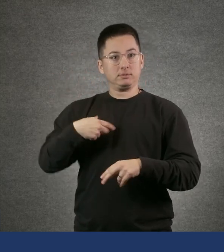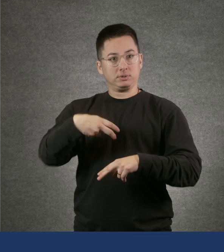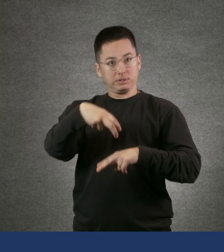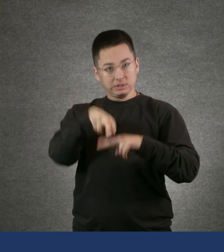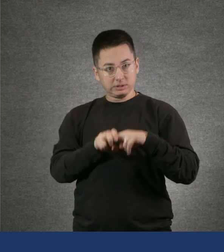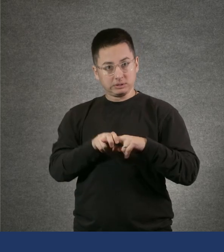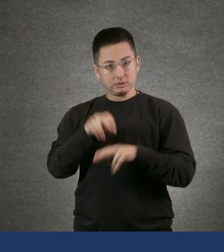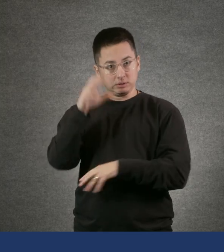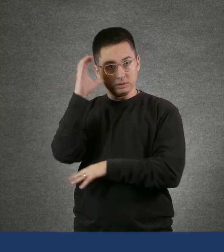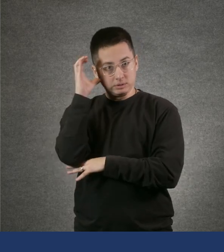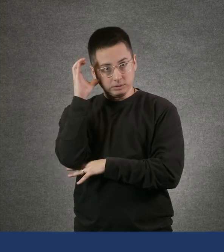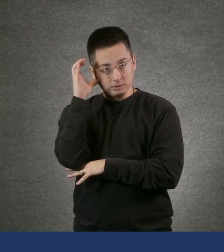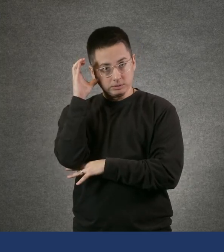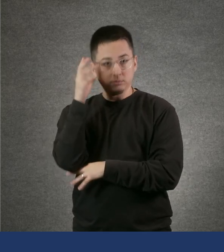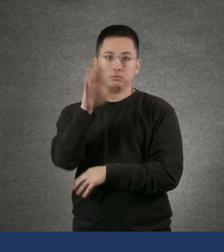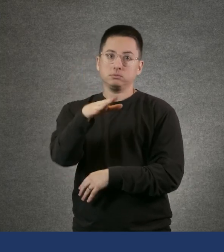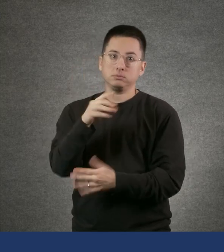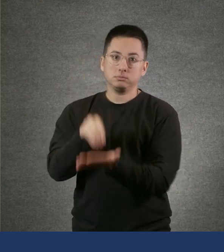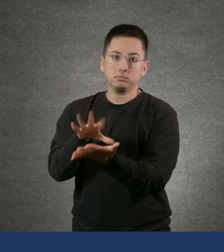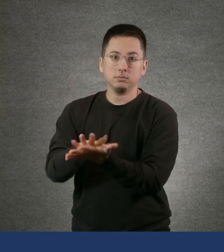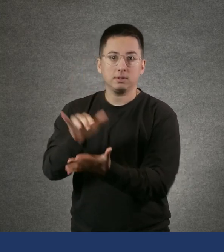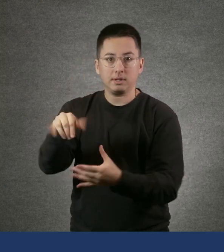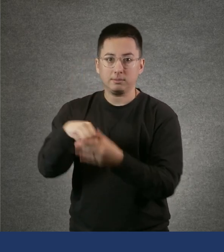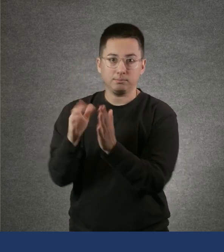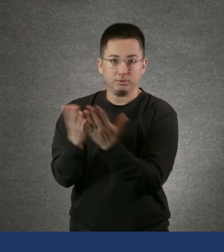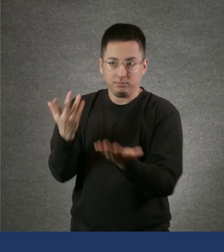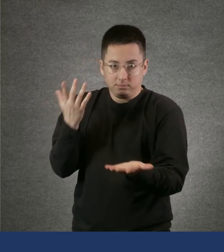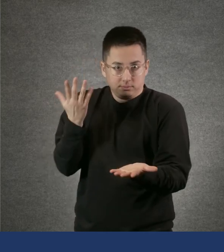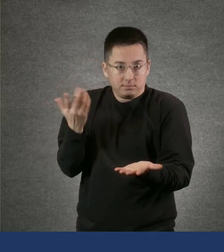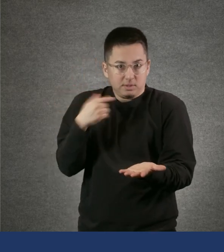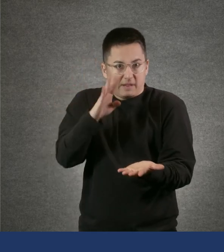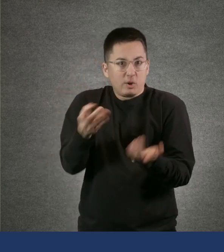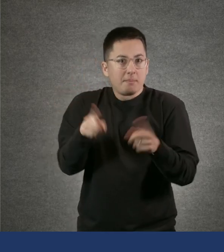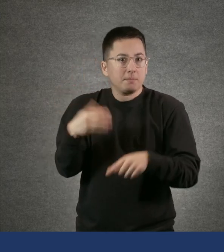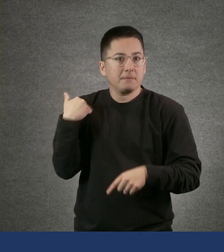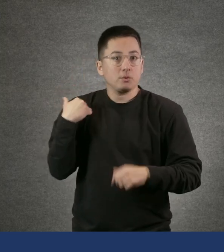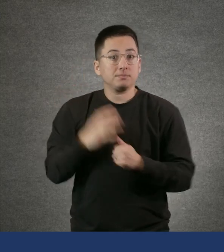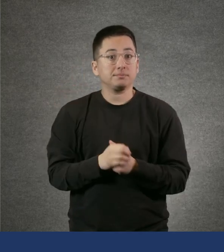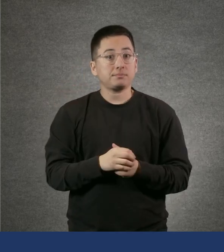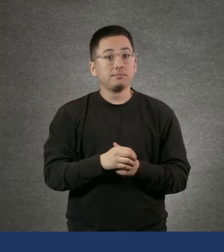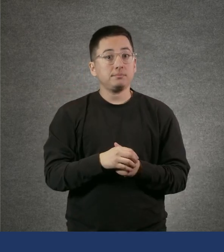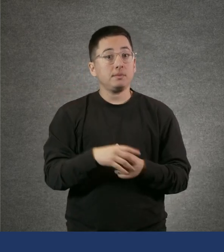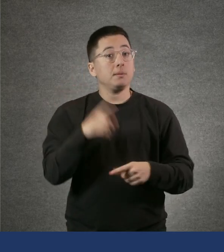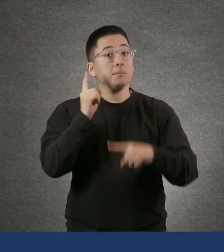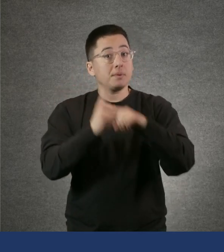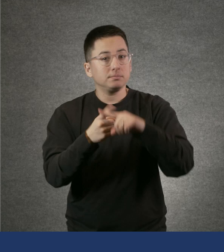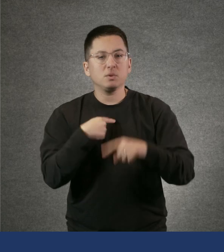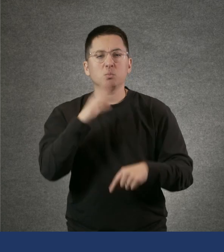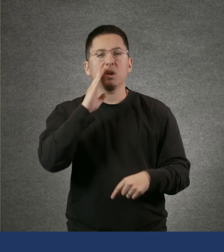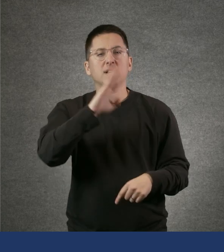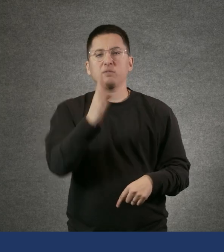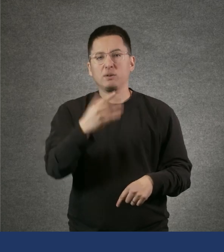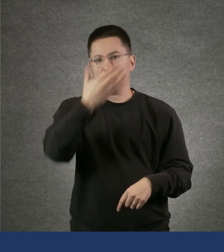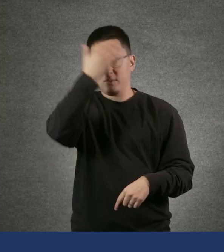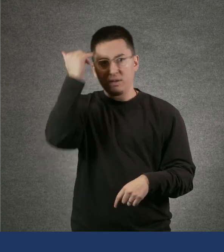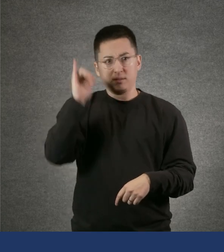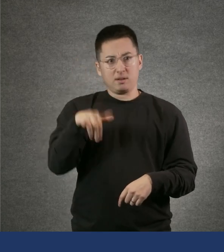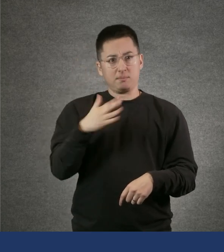put that one into the books. Second thing is, I'll never forget that my staff, my committee administrator, who